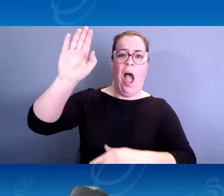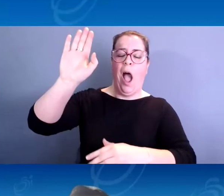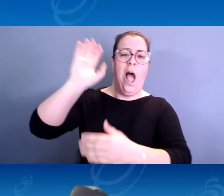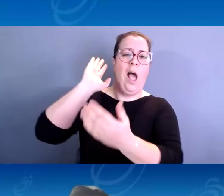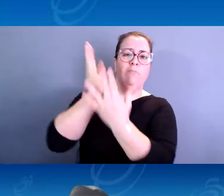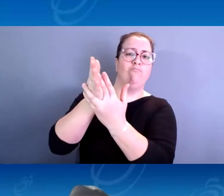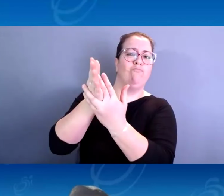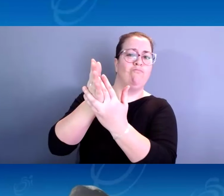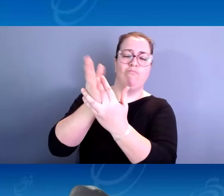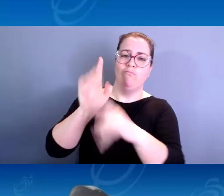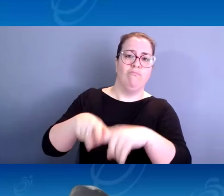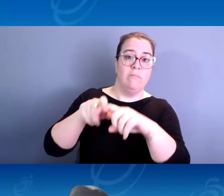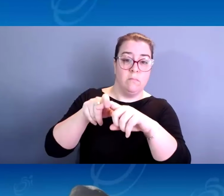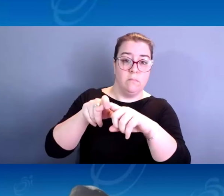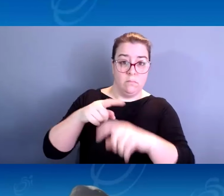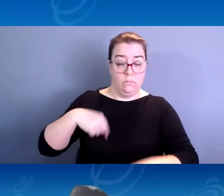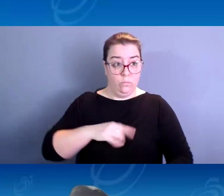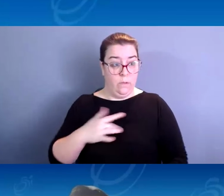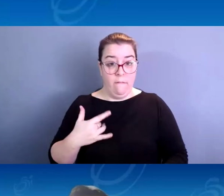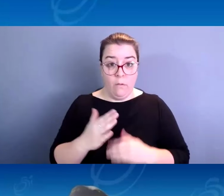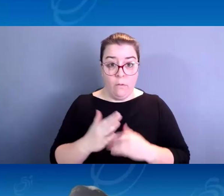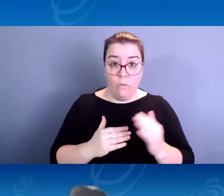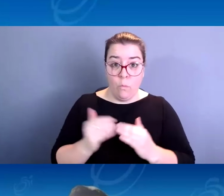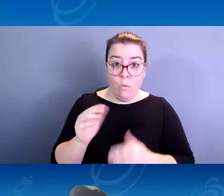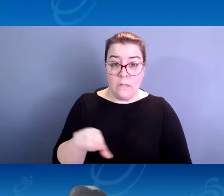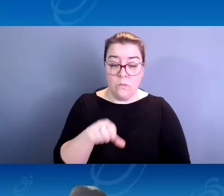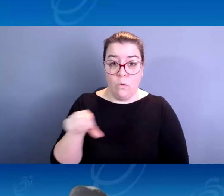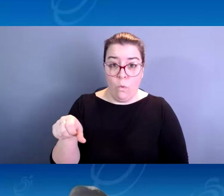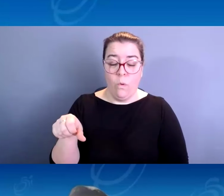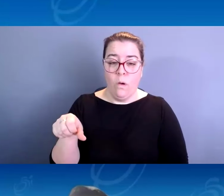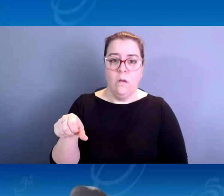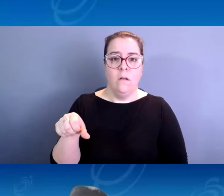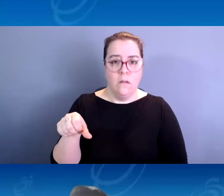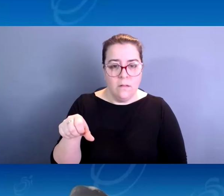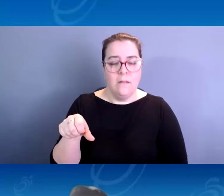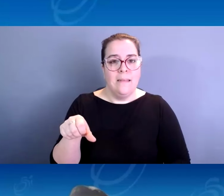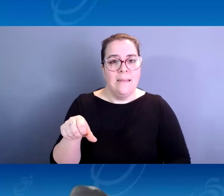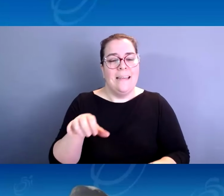that is also wrapped up in a conversation that happens around disability called self advocacy?